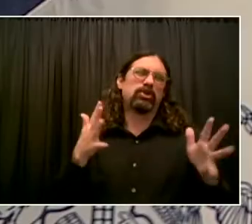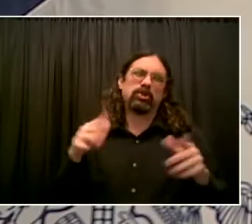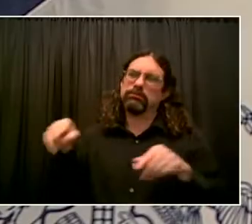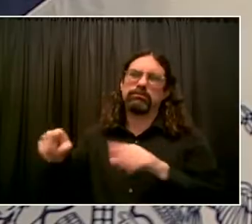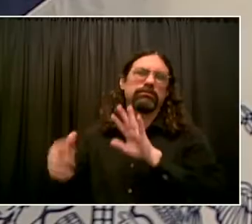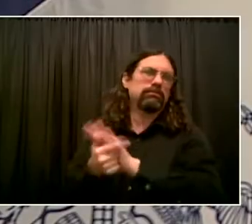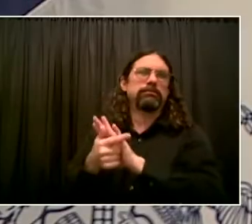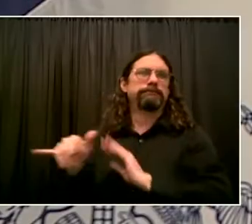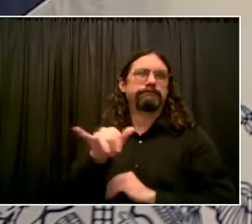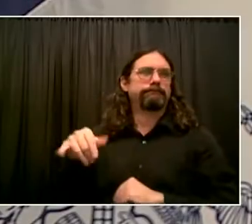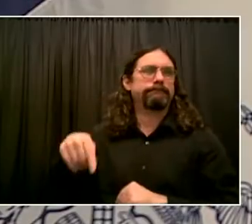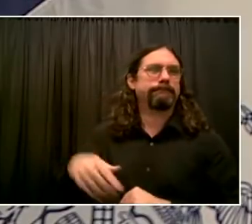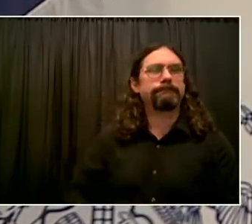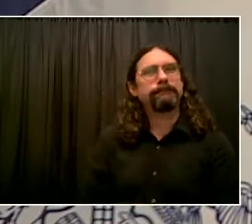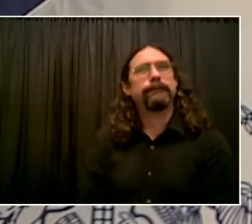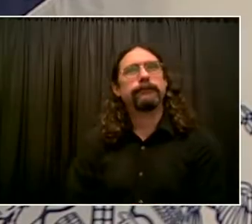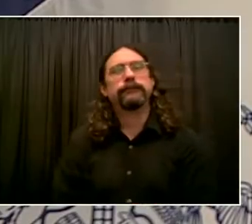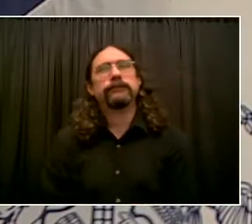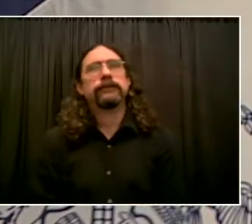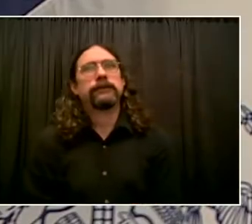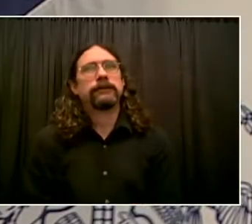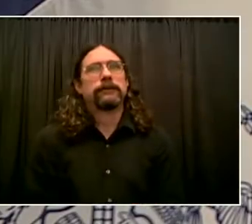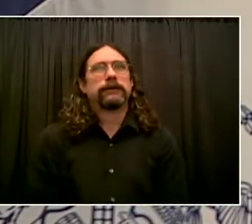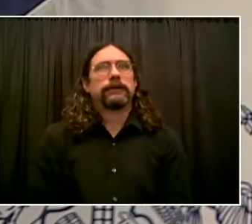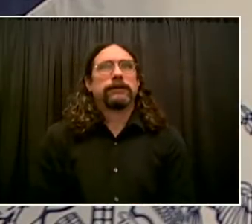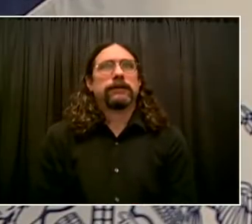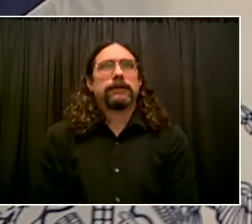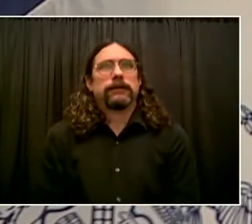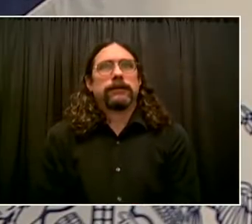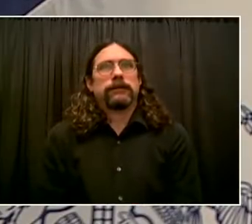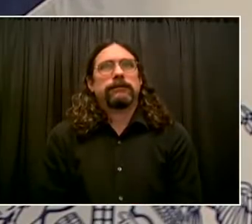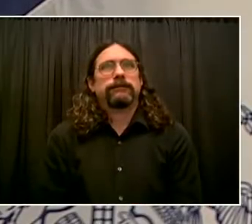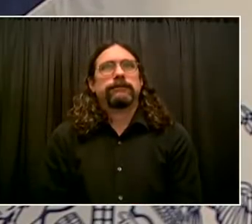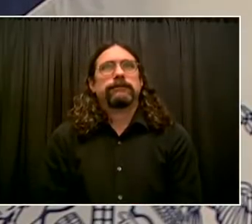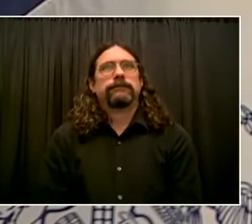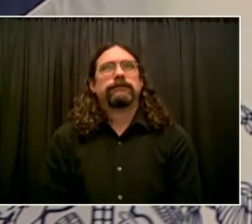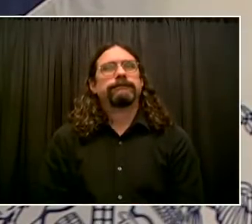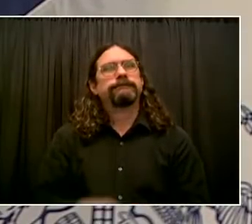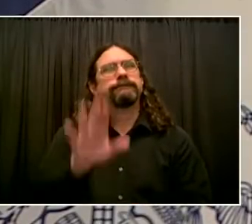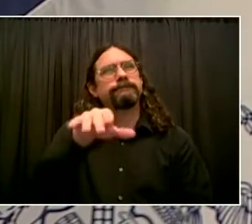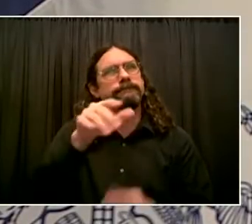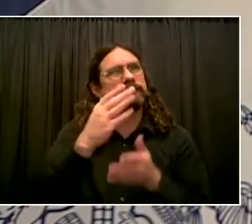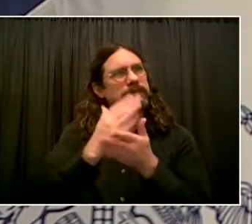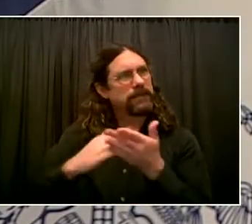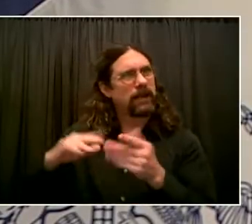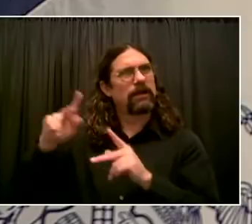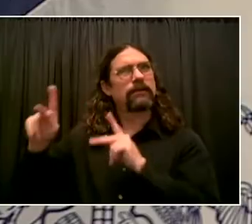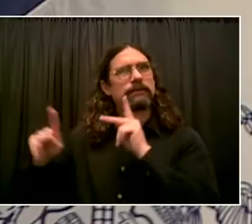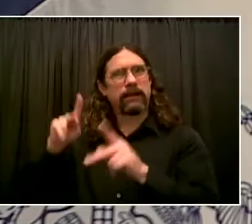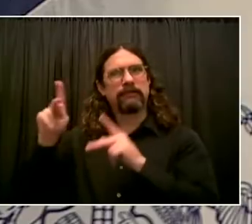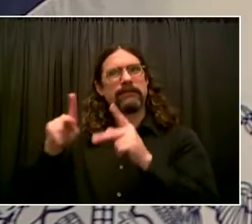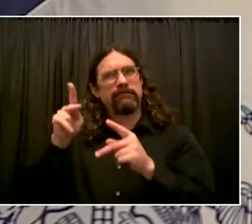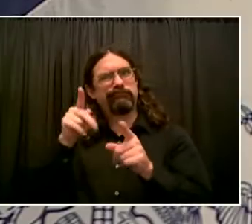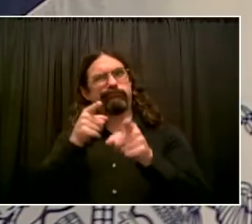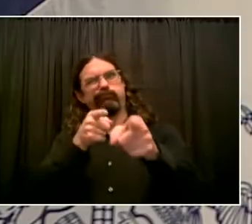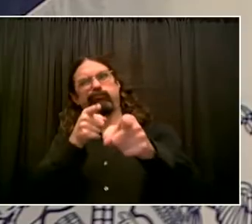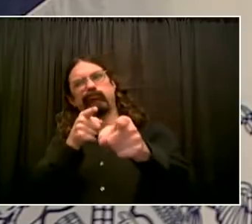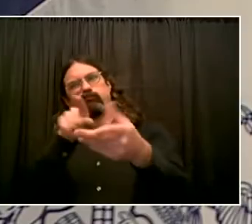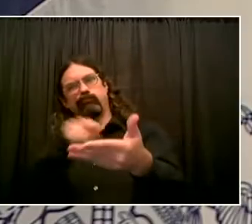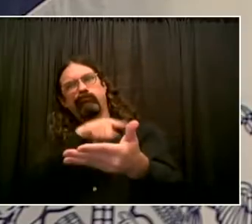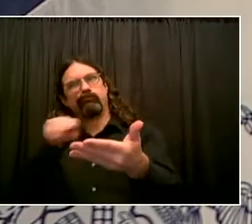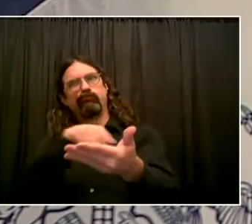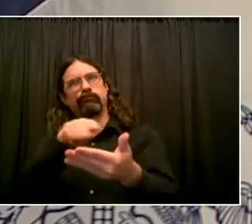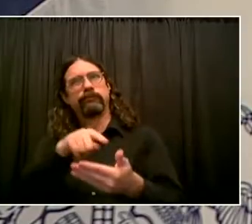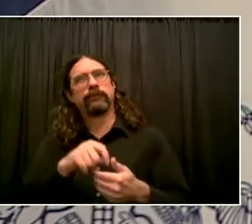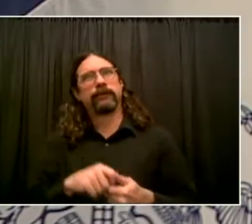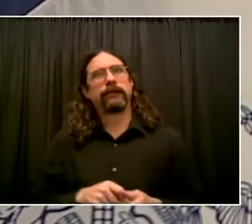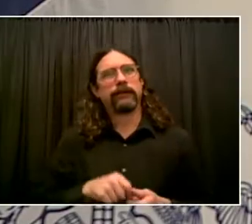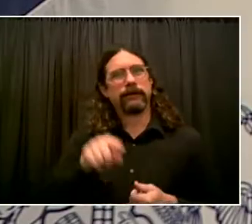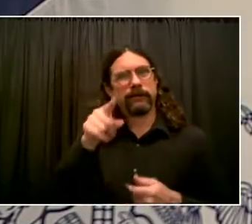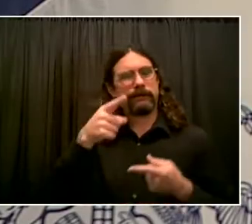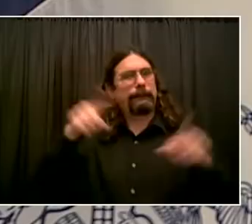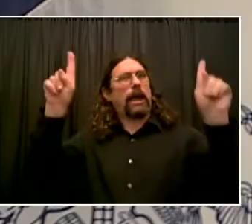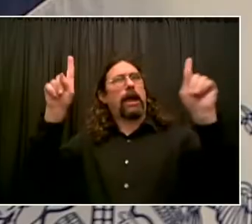WHO CLAIM THAT THIS 11th HOUR